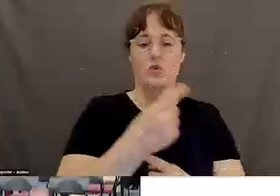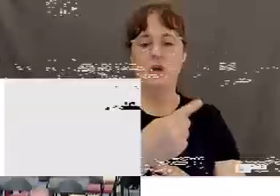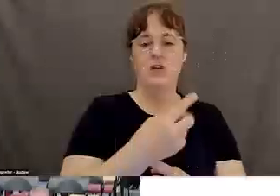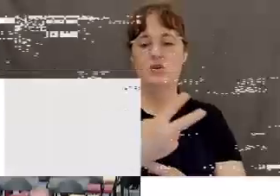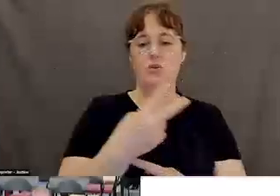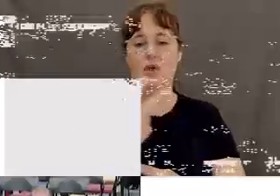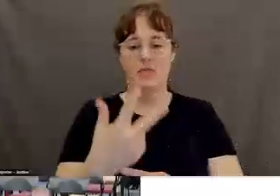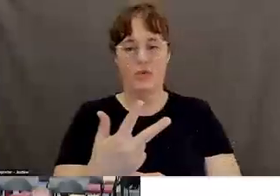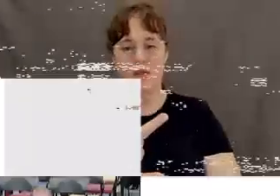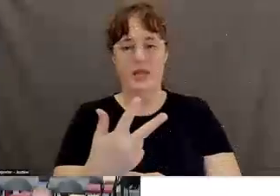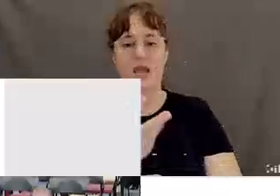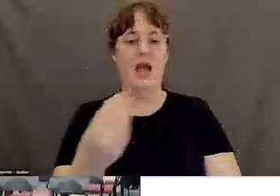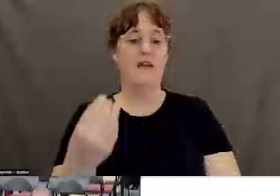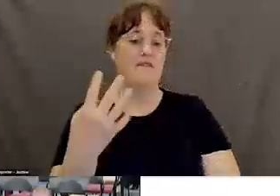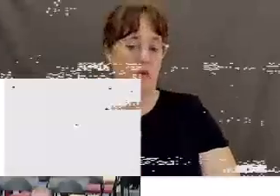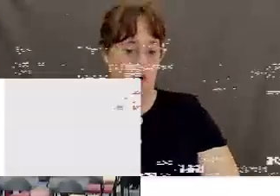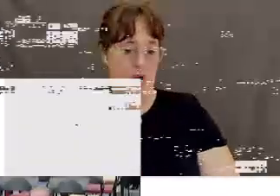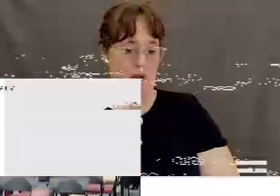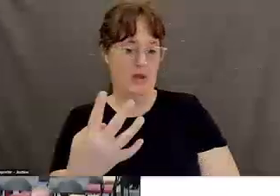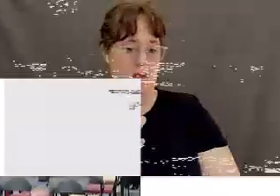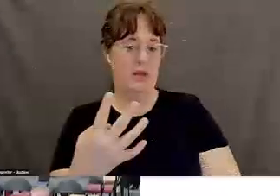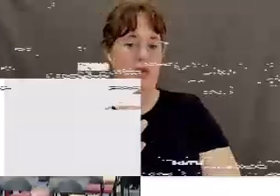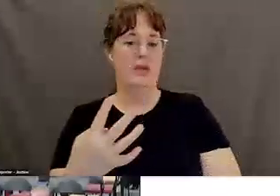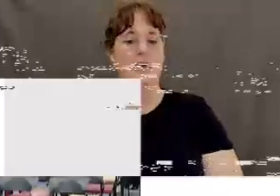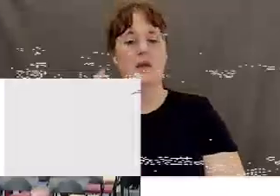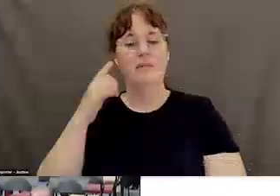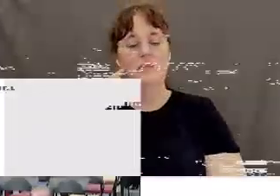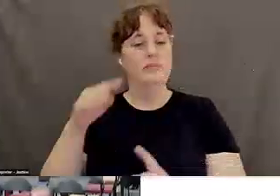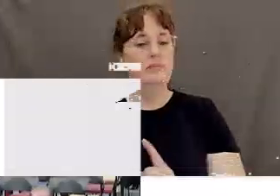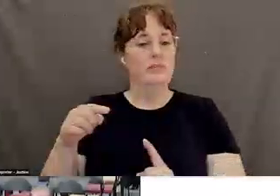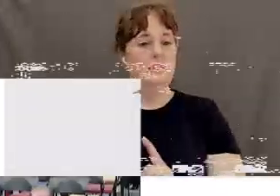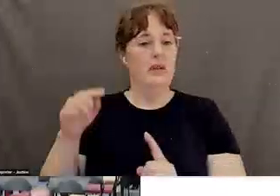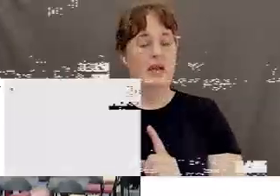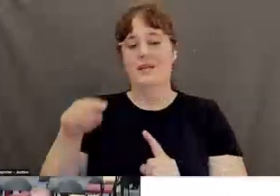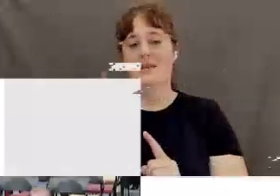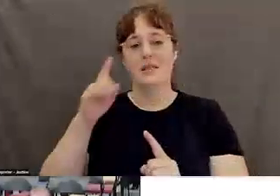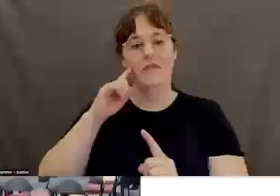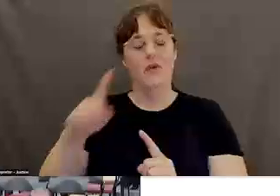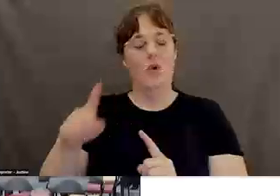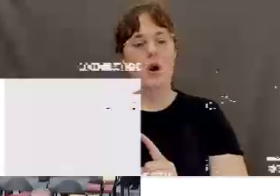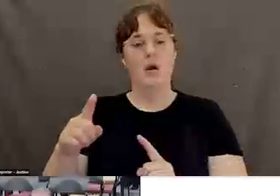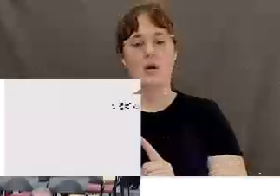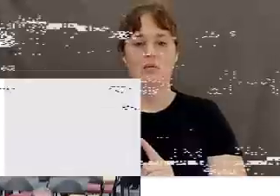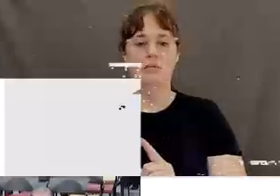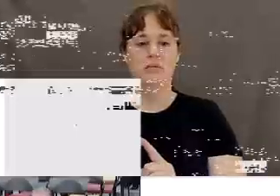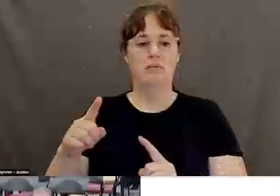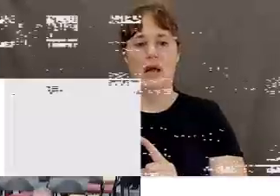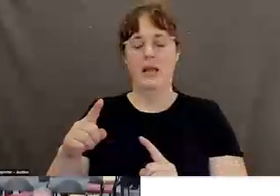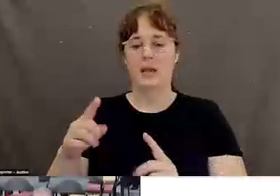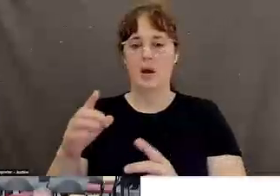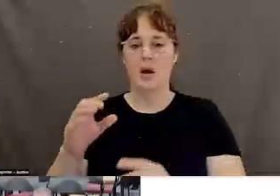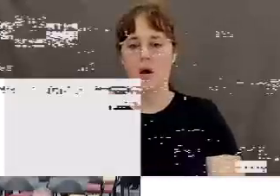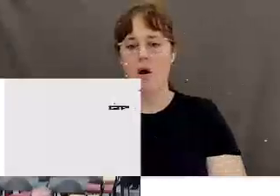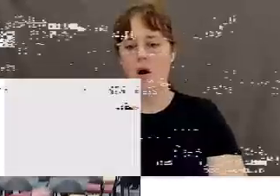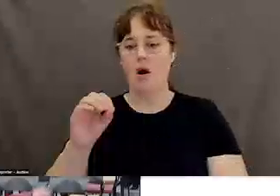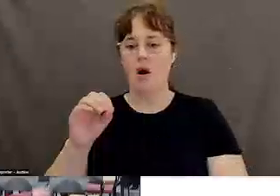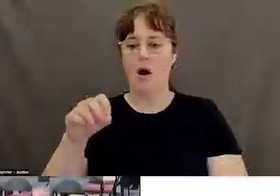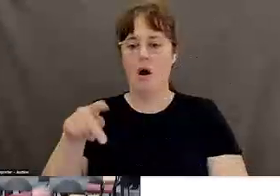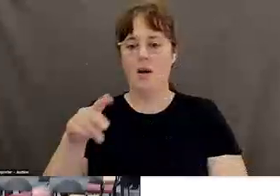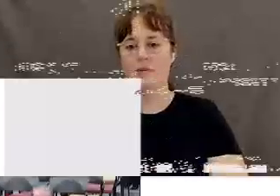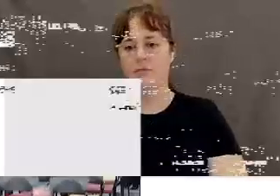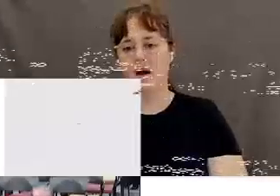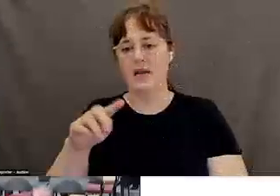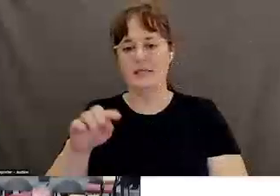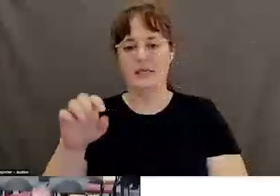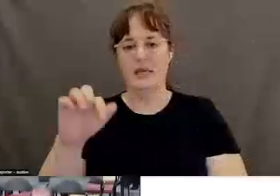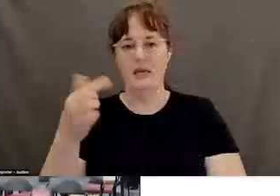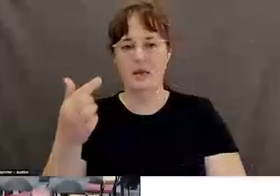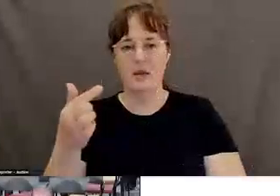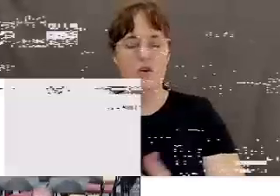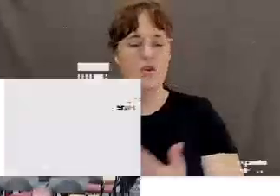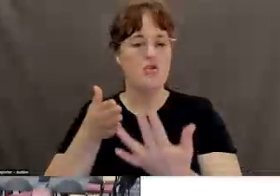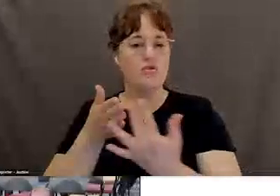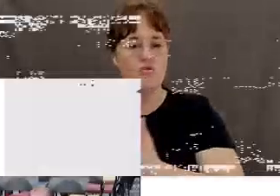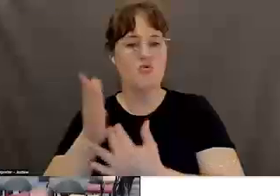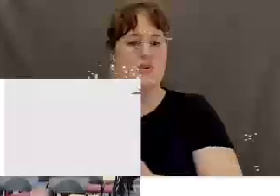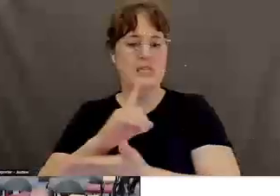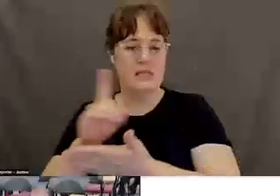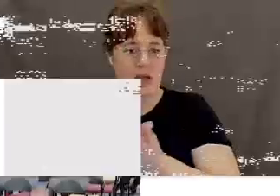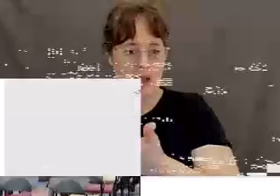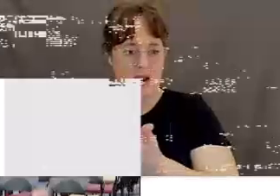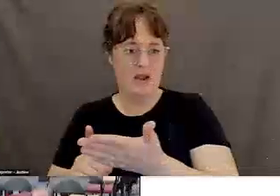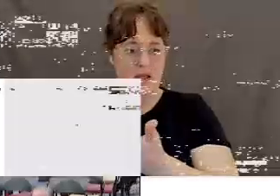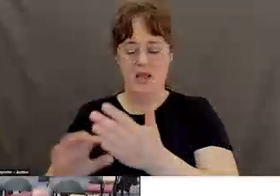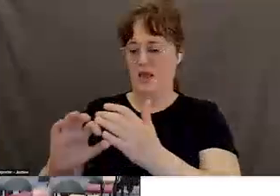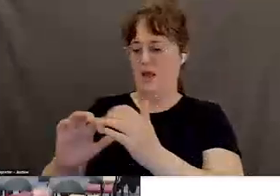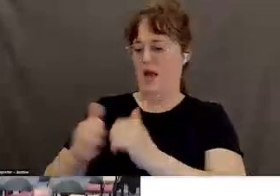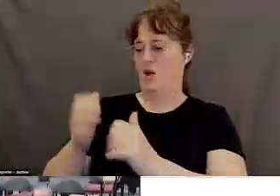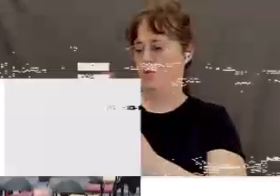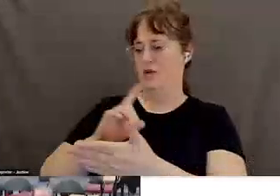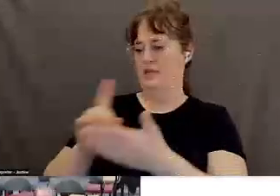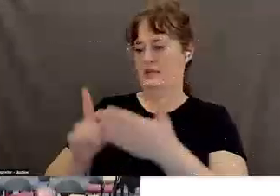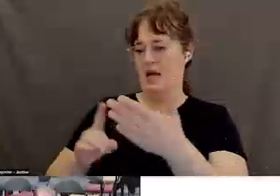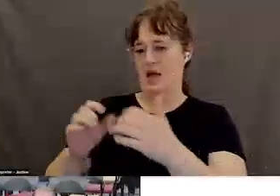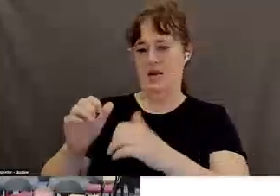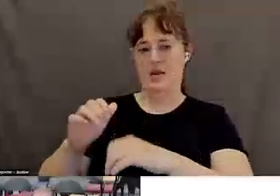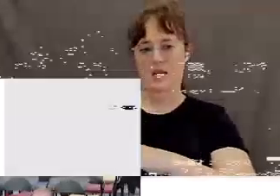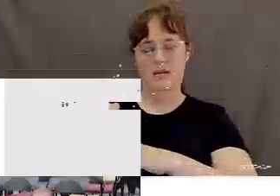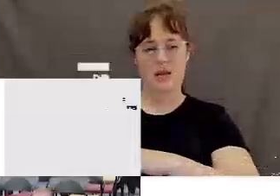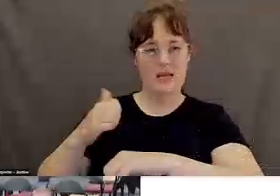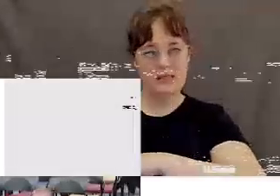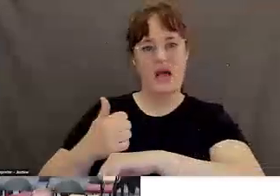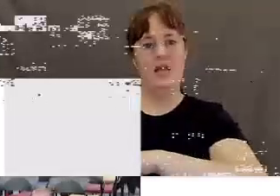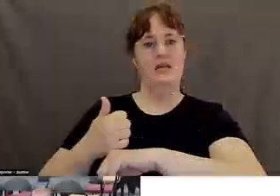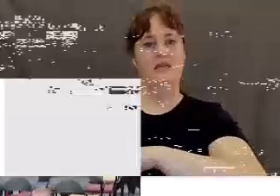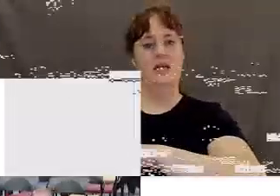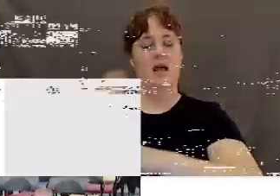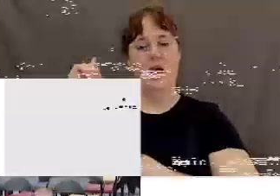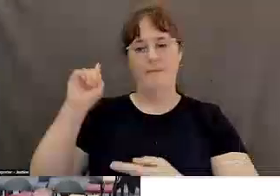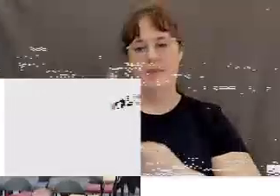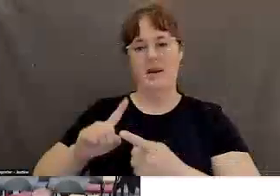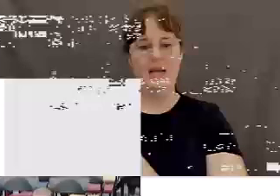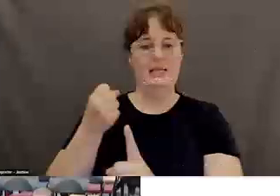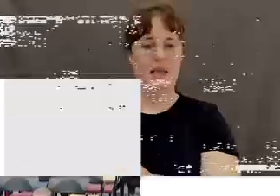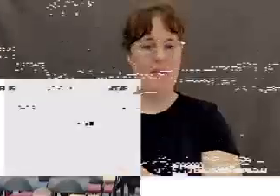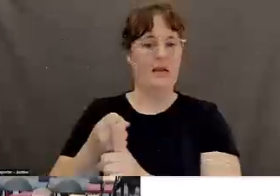Boardroom: So the first example on the left is just about optimizing through design. So there's no discussion with our other partners at Sound Transit, it's really just, how can we design a system or a site that minimizes the impact? And so the example here is we adjusted the road